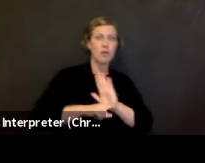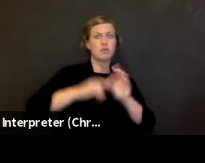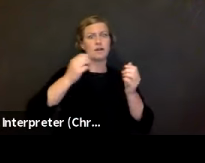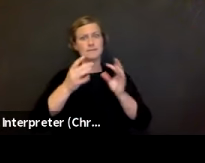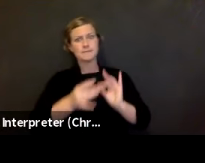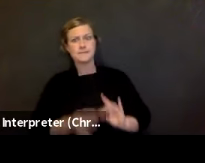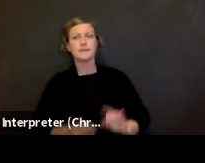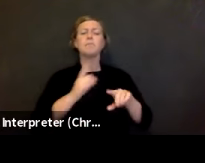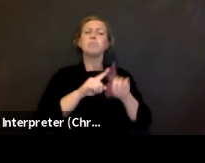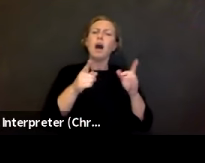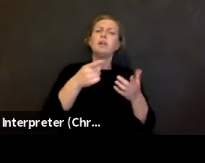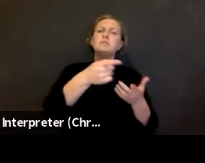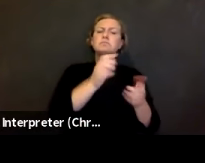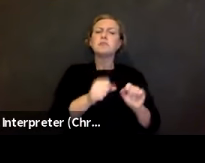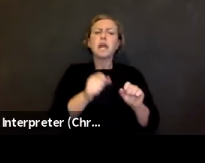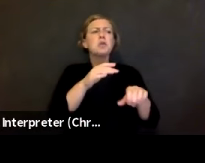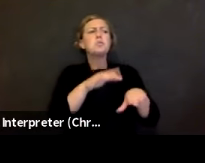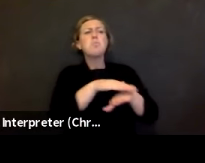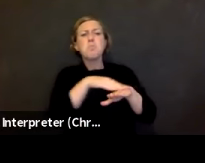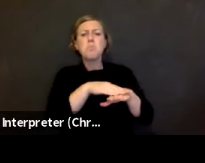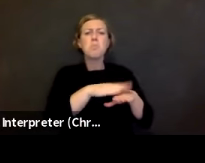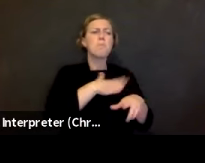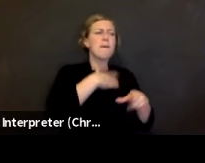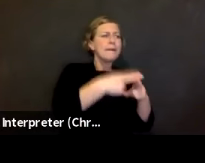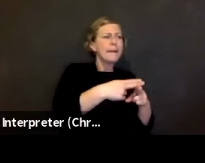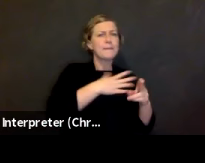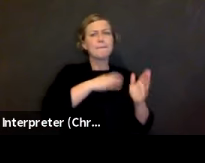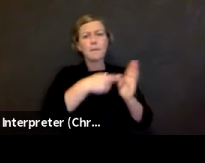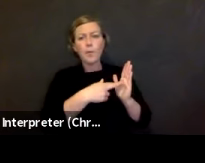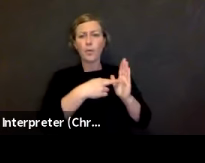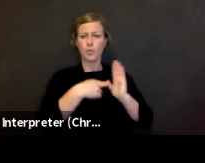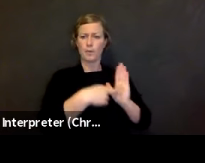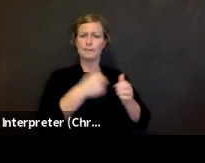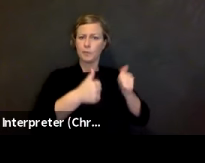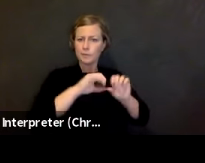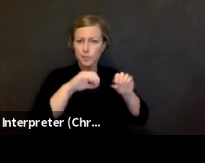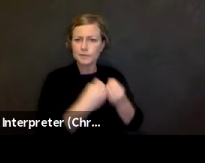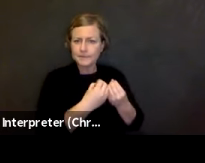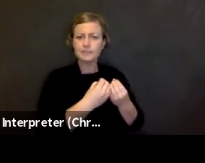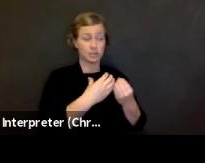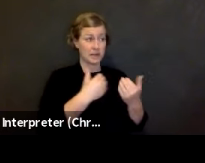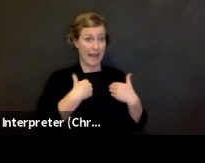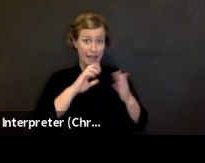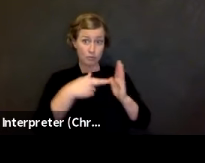Introduce yourself. You should keep your introduction short, sweet, to the point. Say your name. Mention any ties